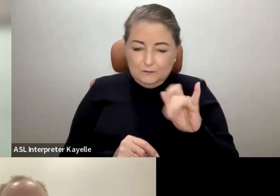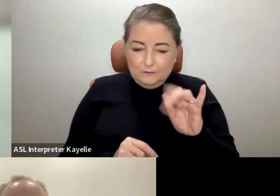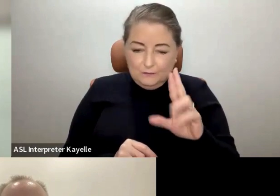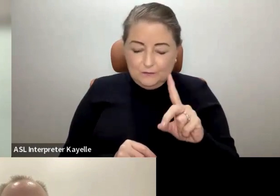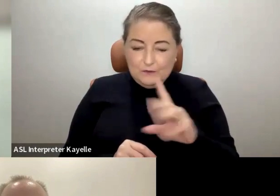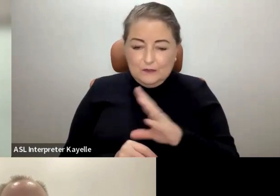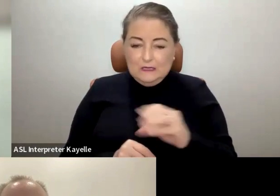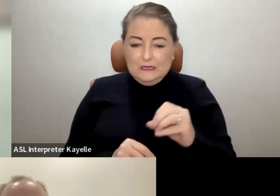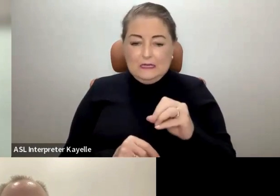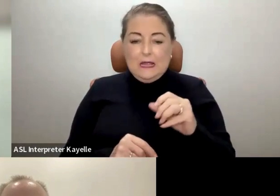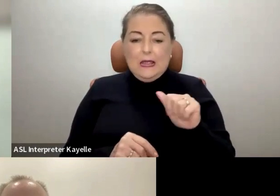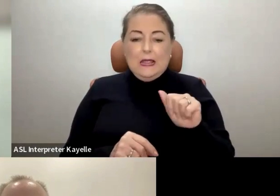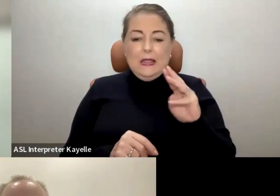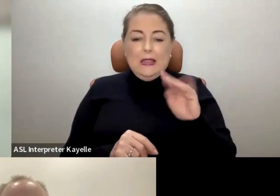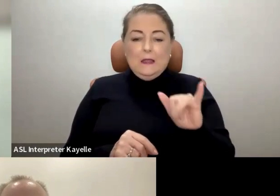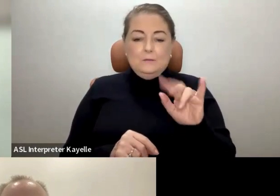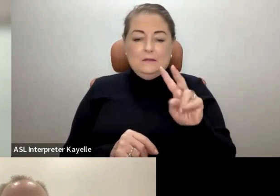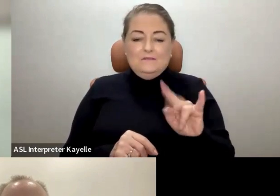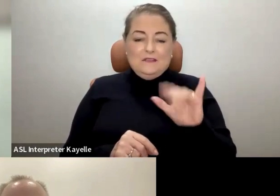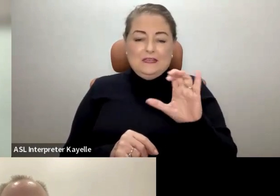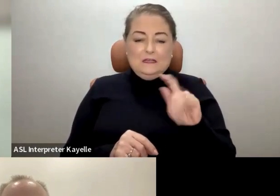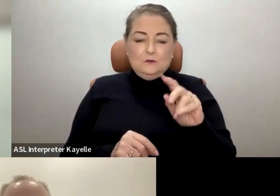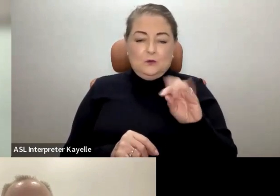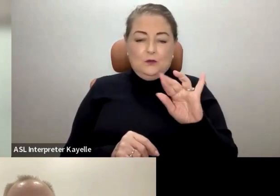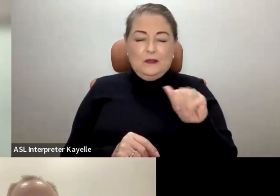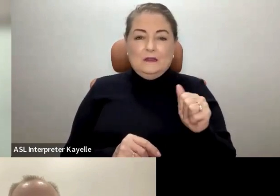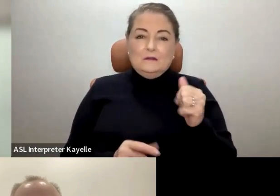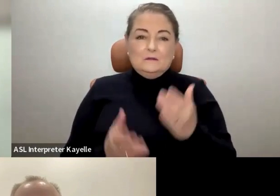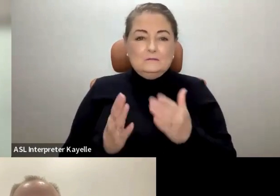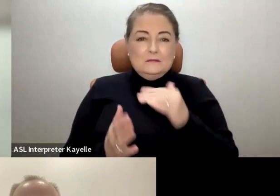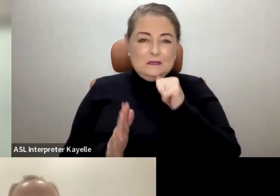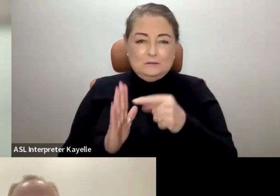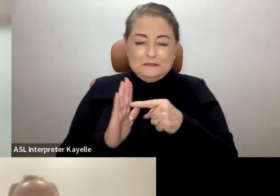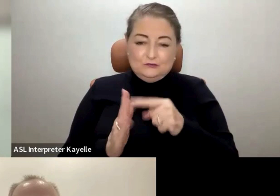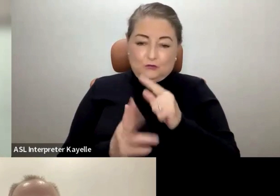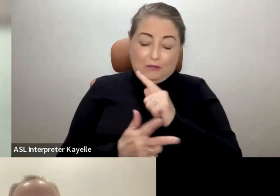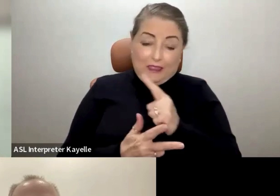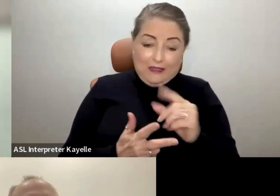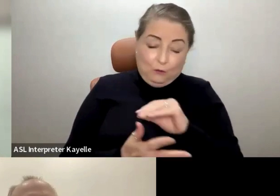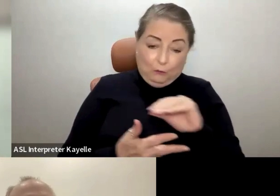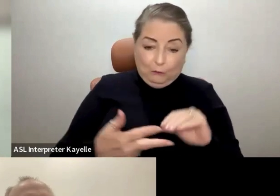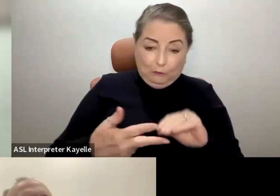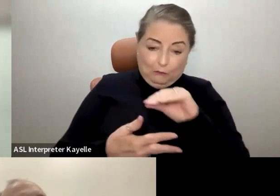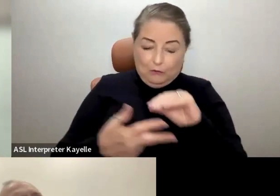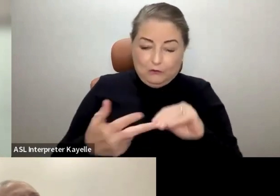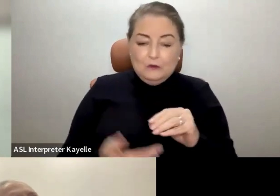"Aimee Victoria". May or may not be shown in that order. But if you'd like